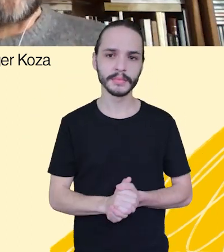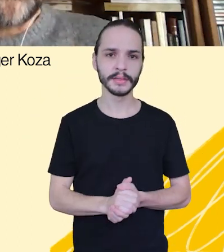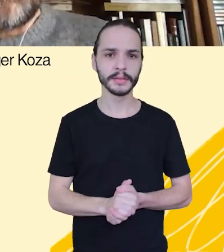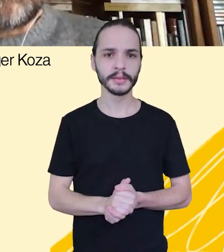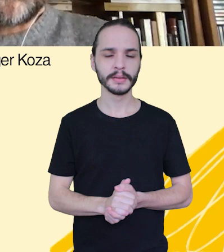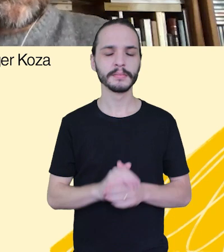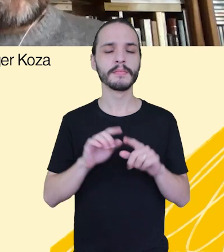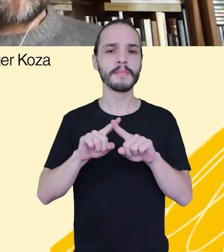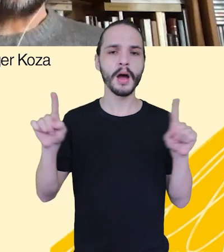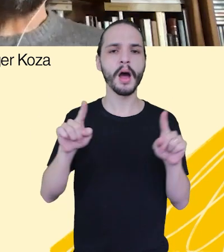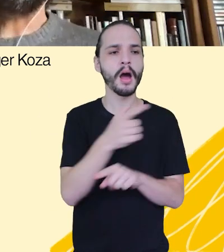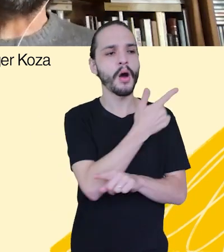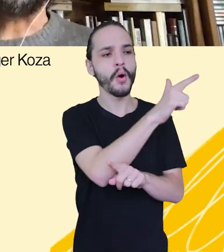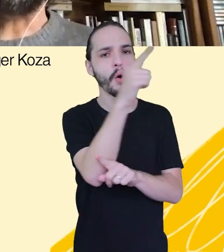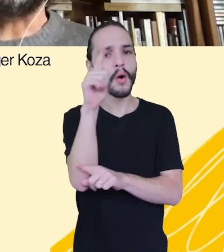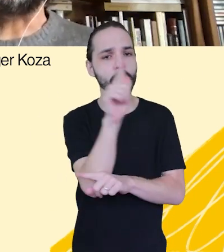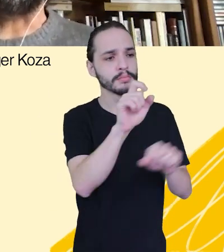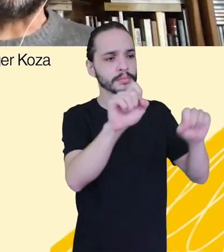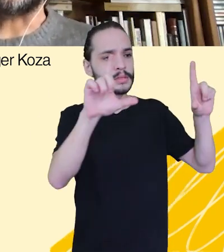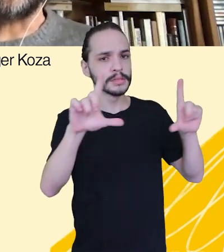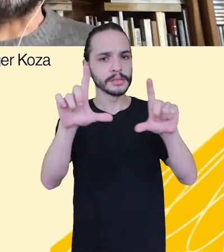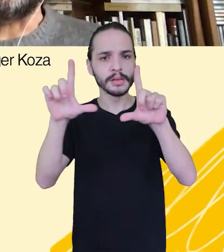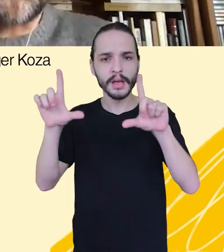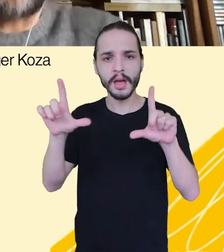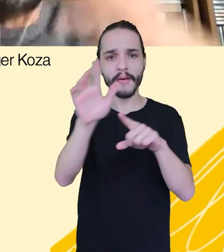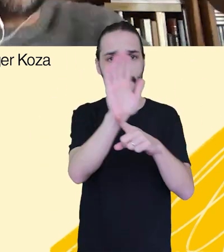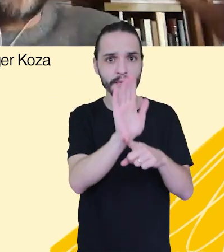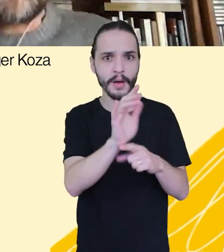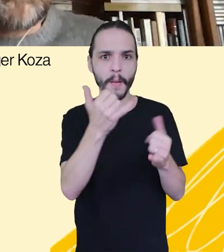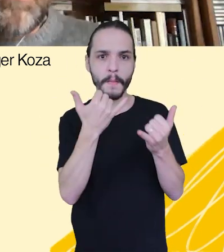but some other scenes in you films seem to be a kind of discovery.